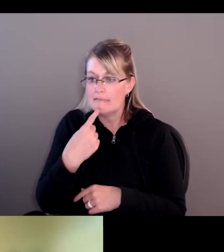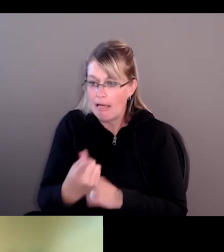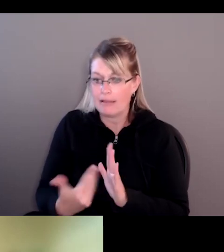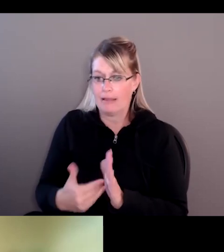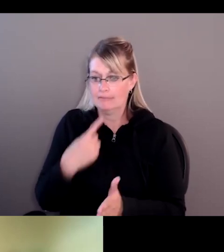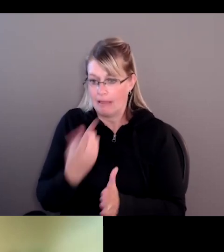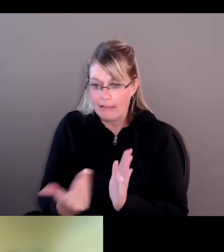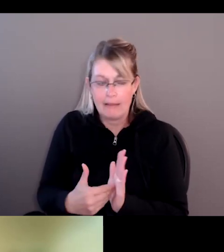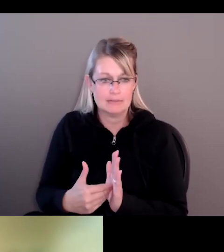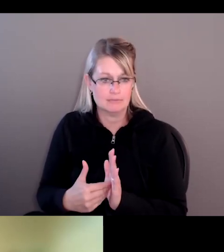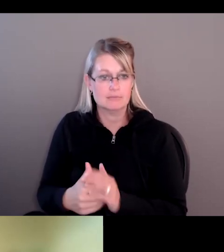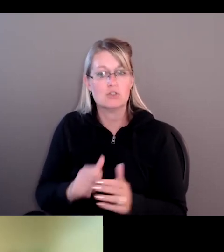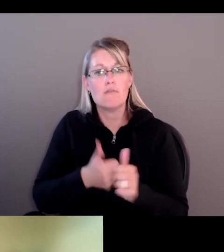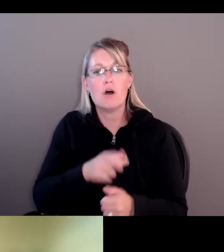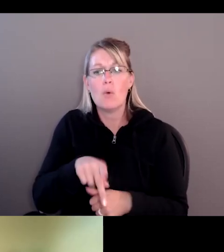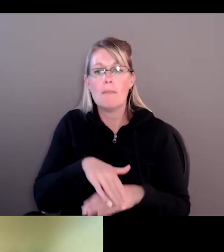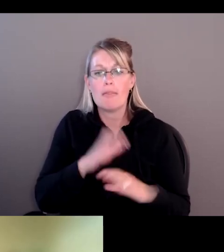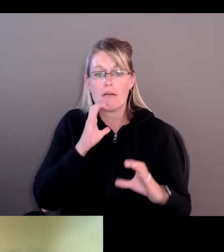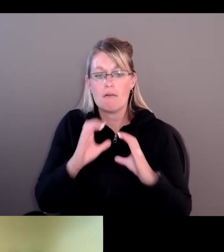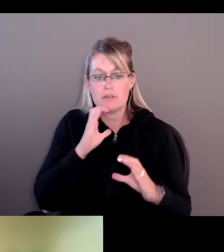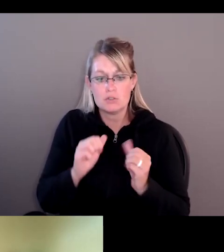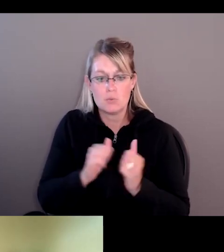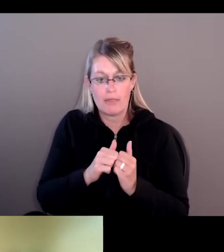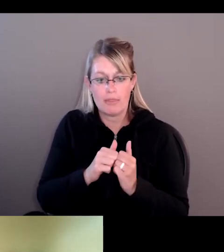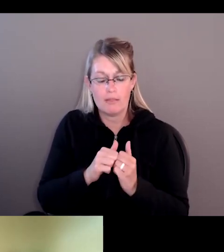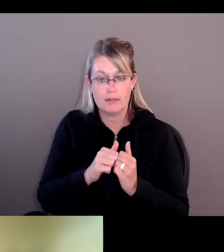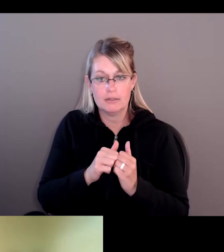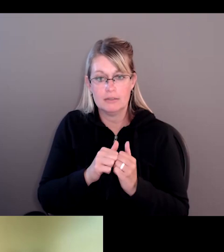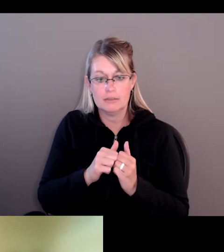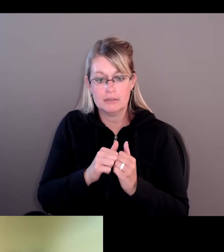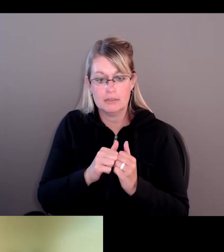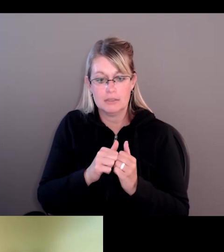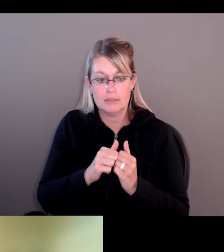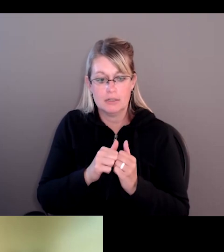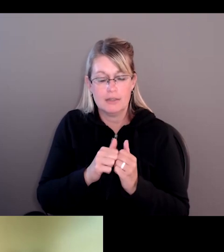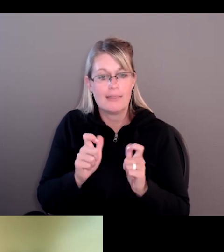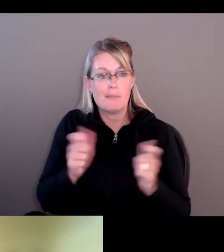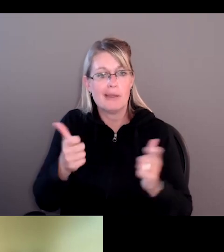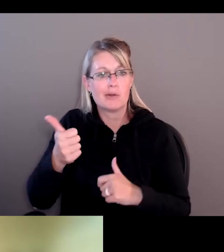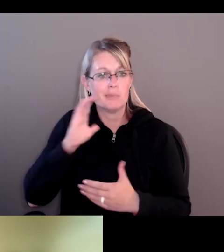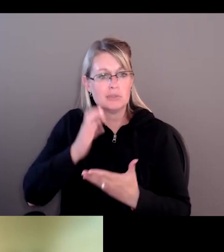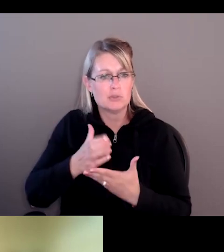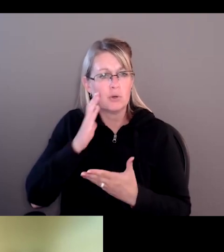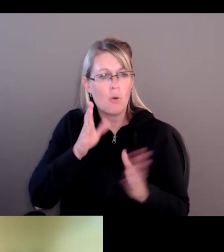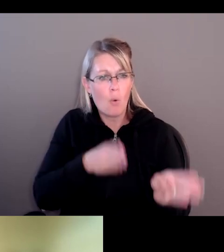There is a follow up the conversation about the bigger picture, organizational,